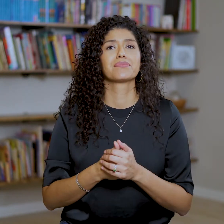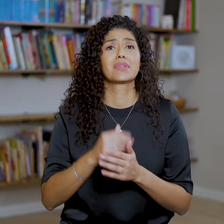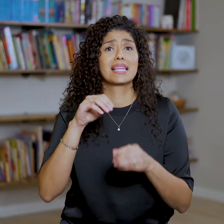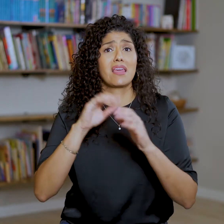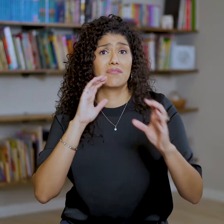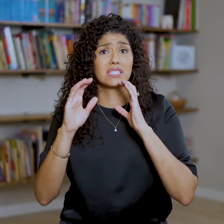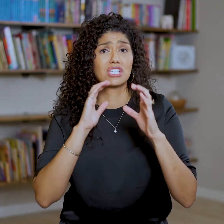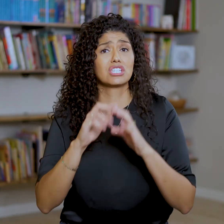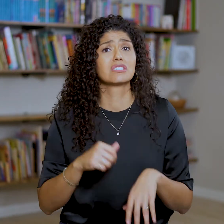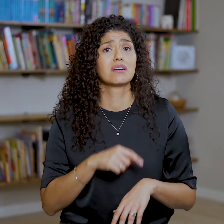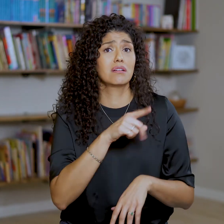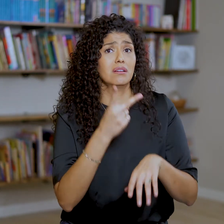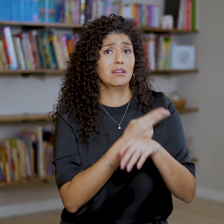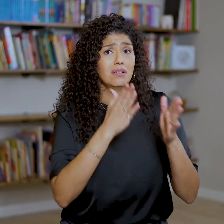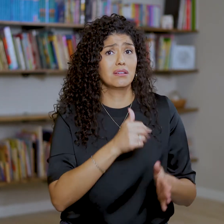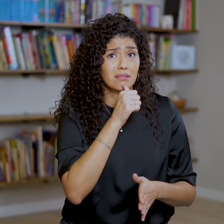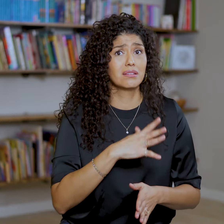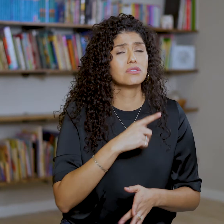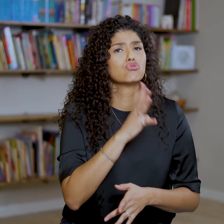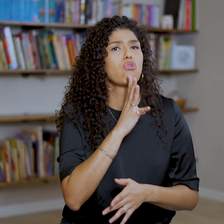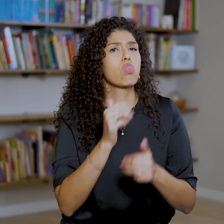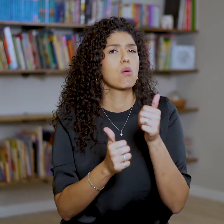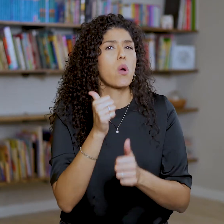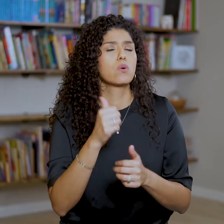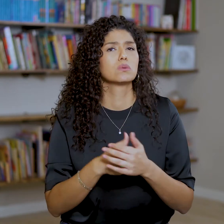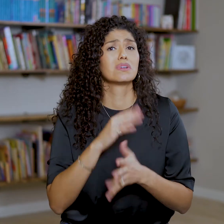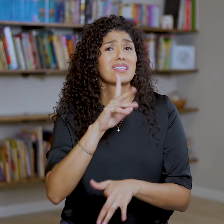The shepherdess carries most of the conversation;